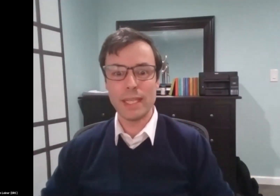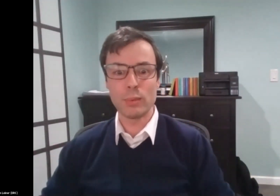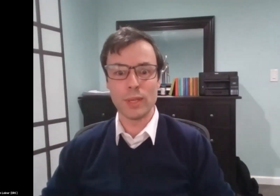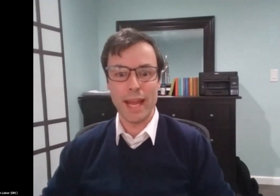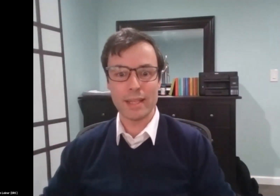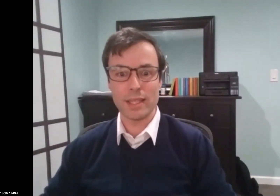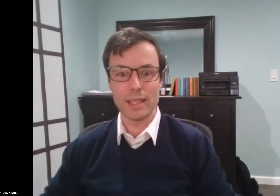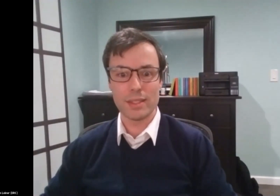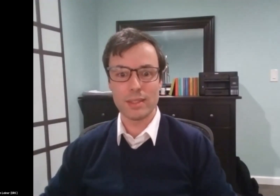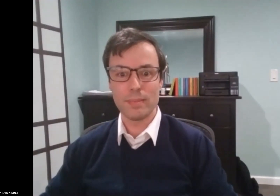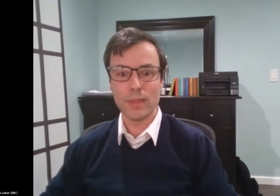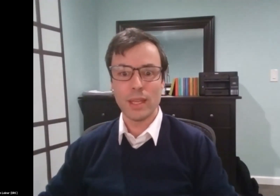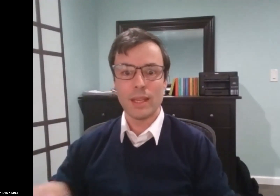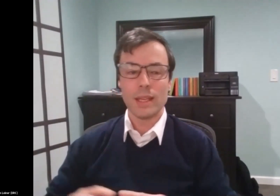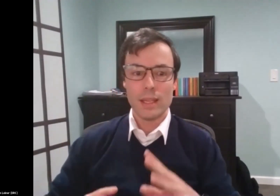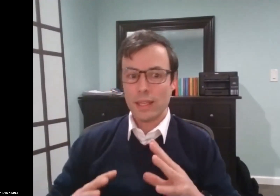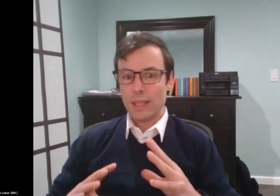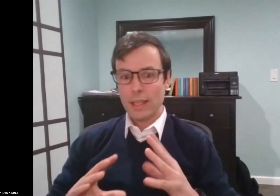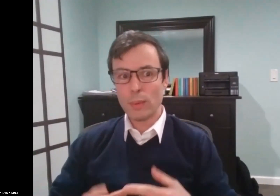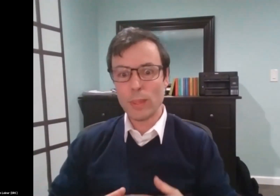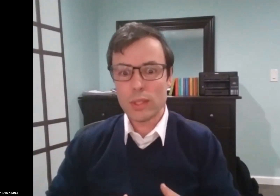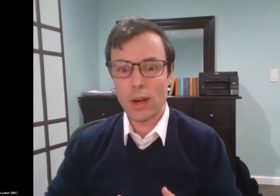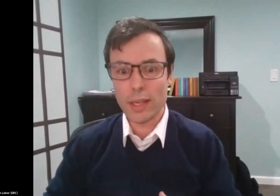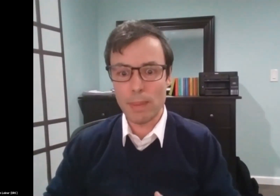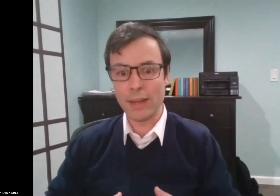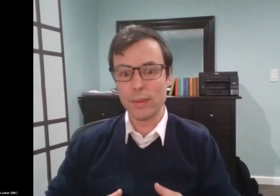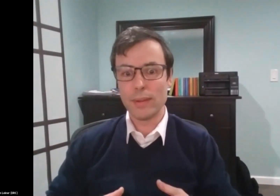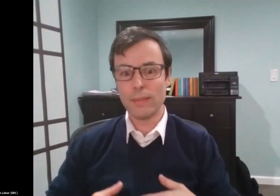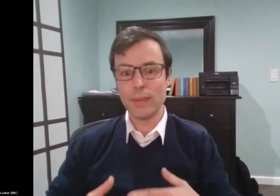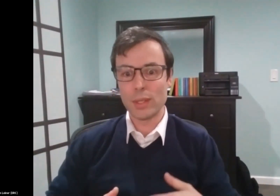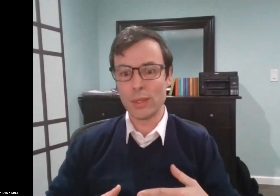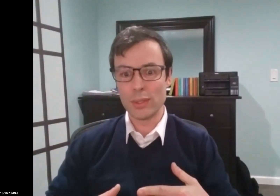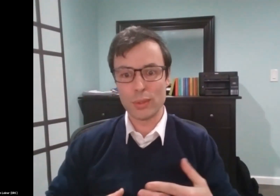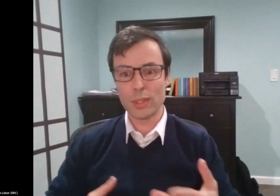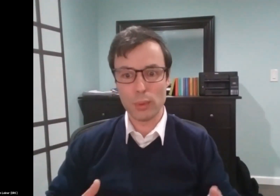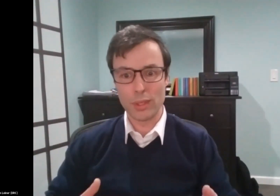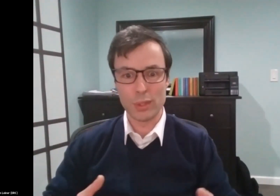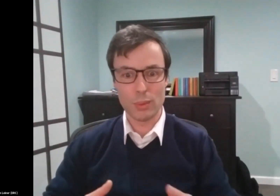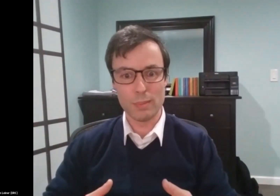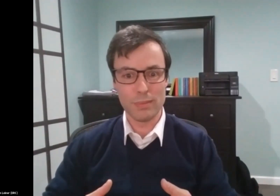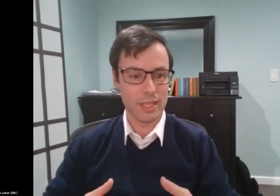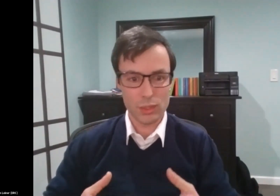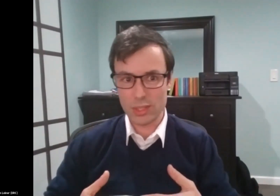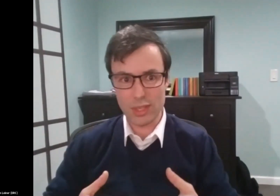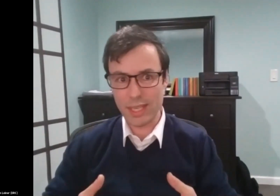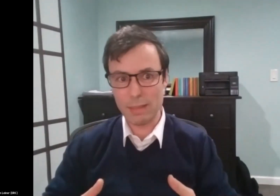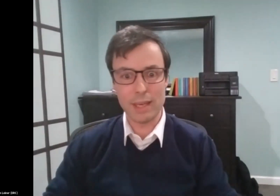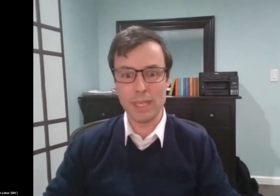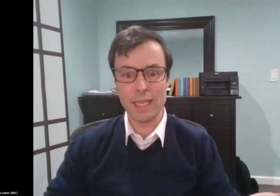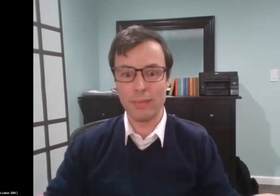care and treatment. Some people make this about social hour but this is not about social hour. It is